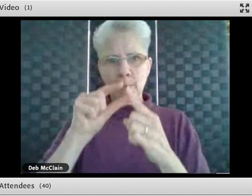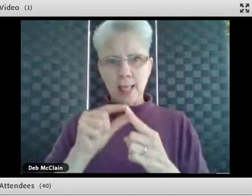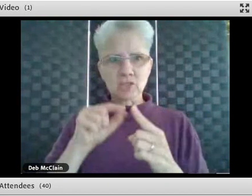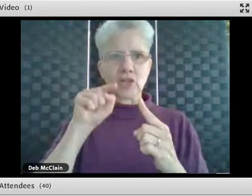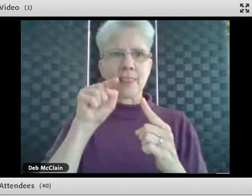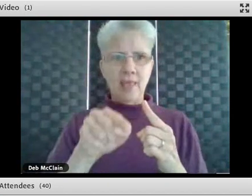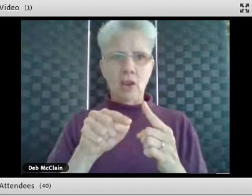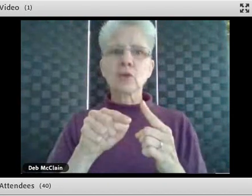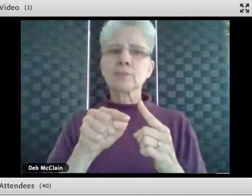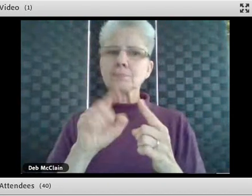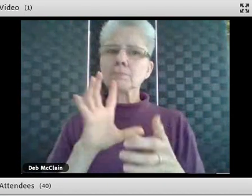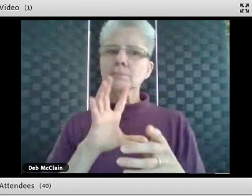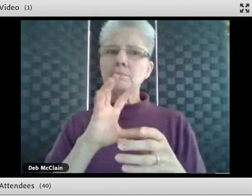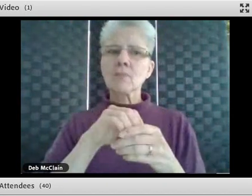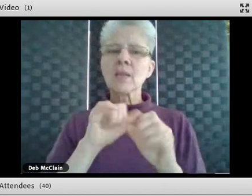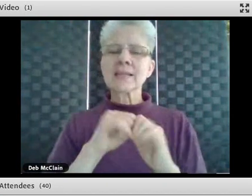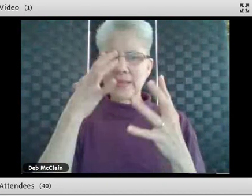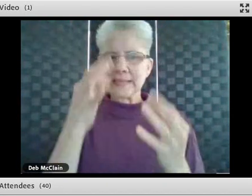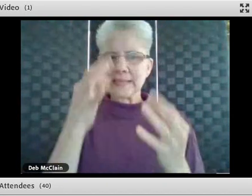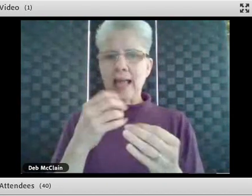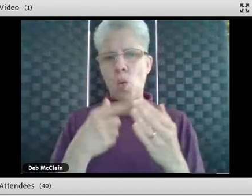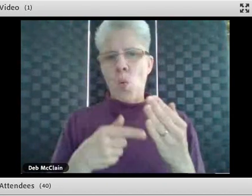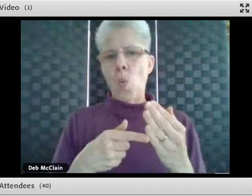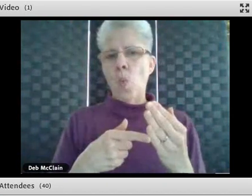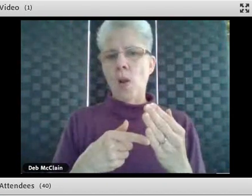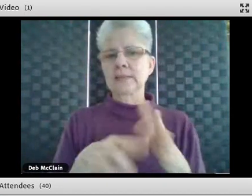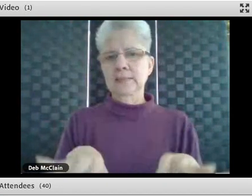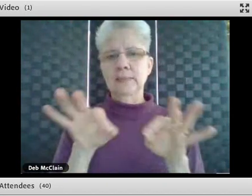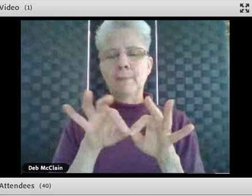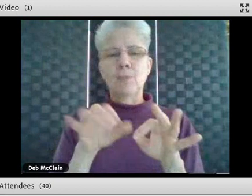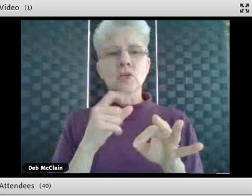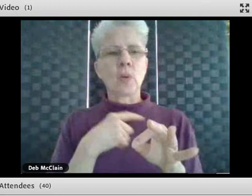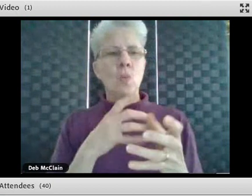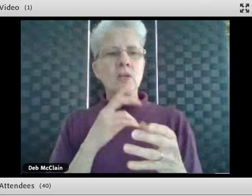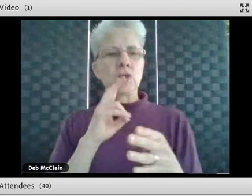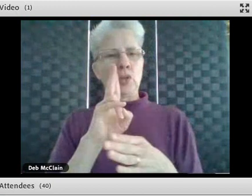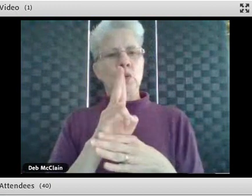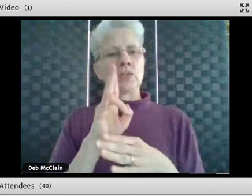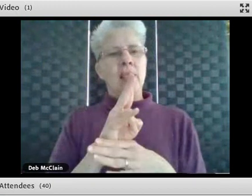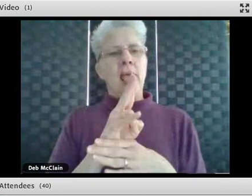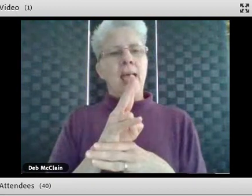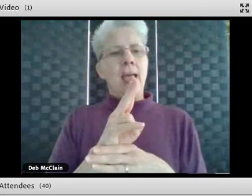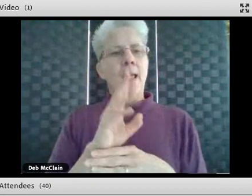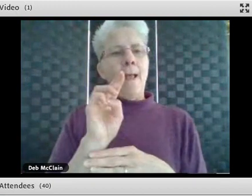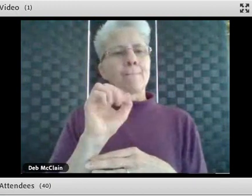That's how they primarily decide on what to include. So we want to use "myocardial infarction" --